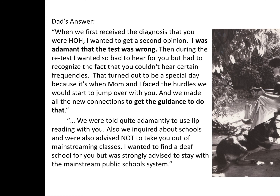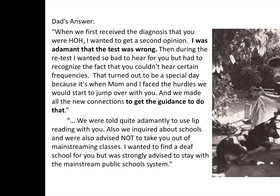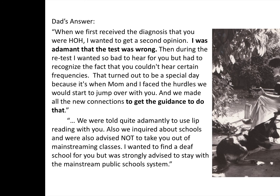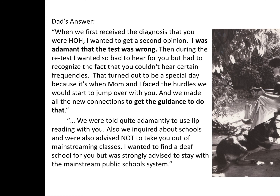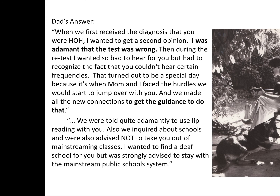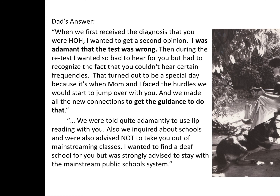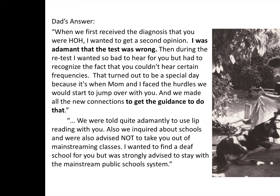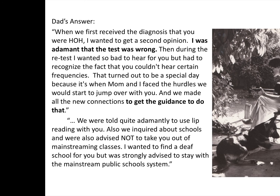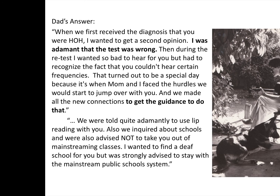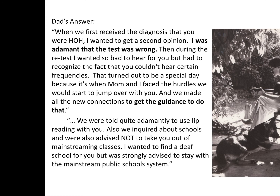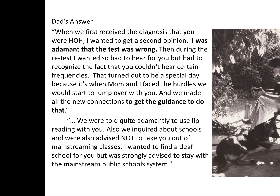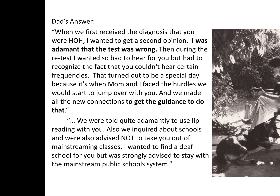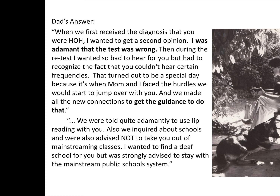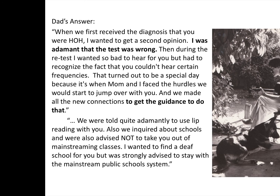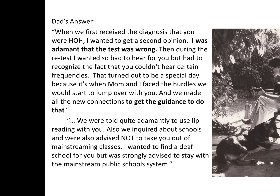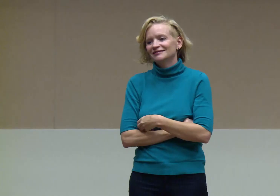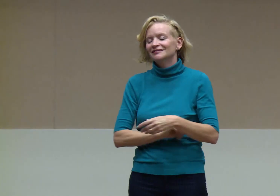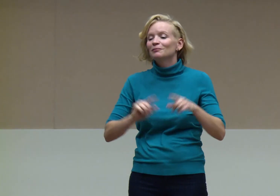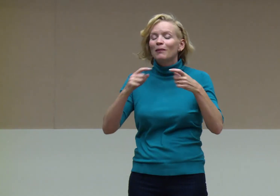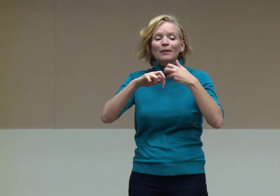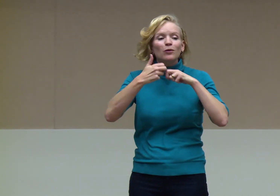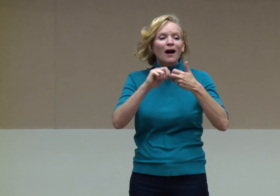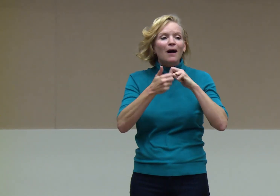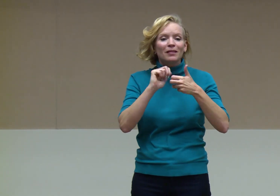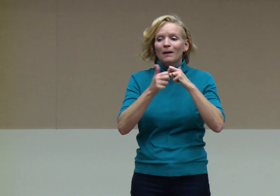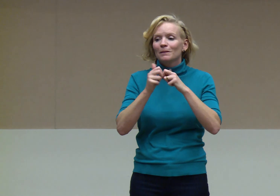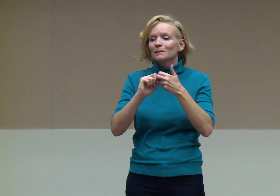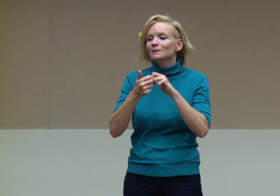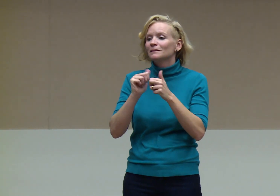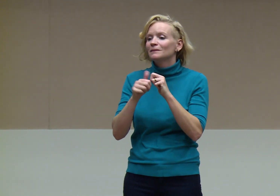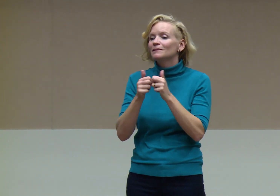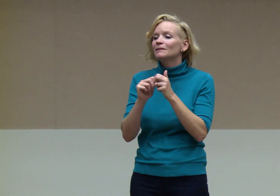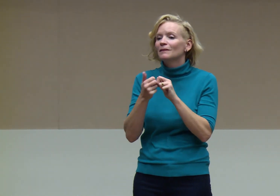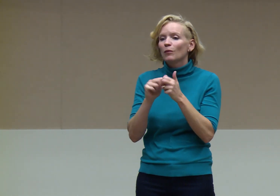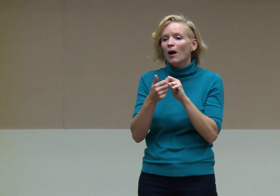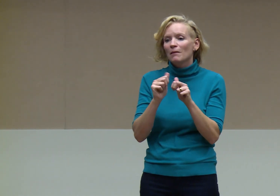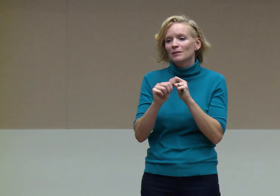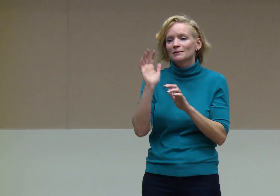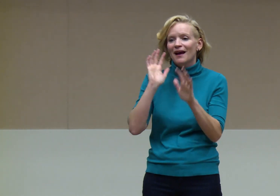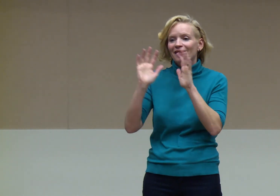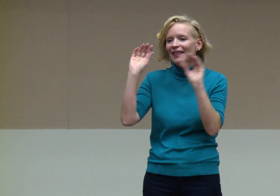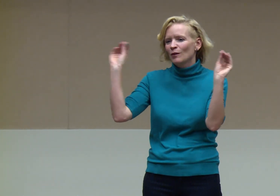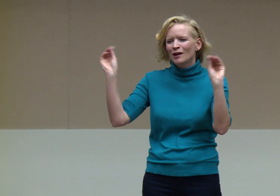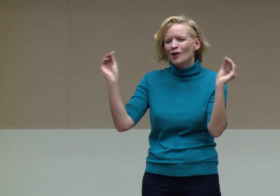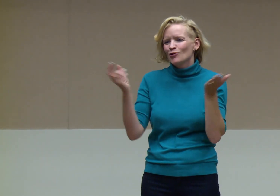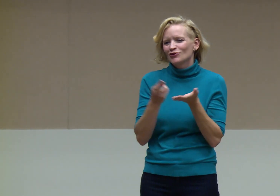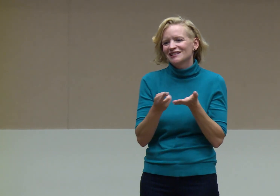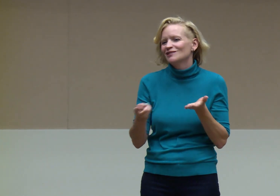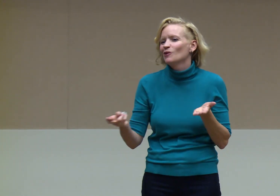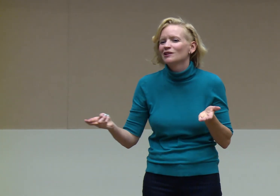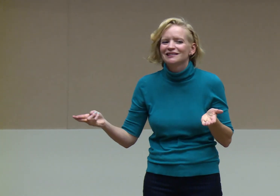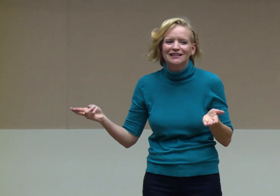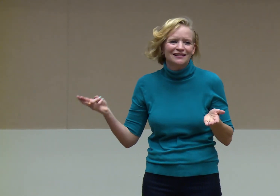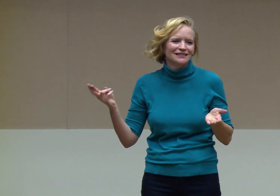"to get guidance to do that." Now, the problem here is that back then